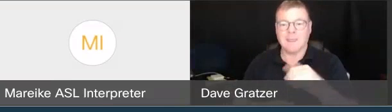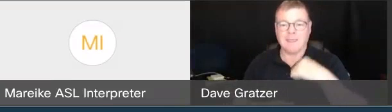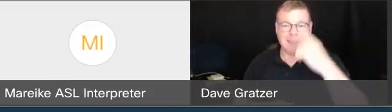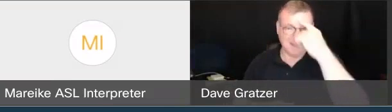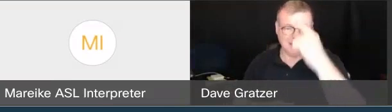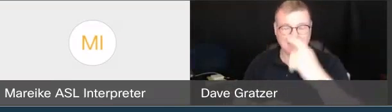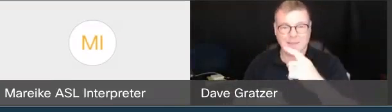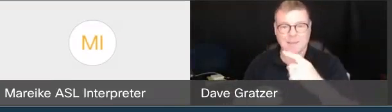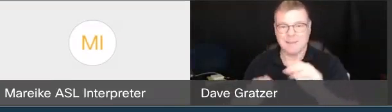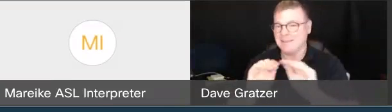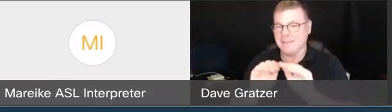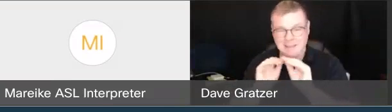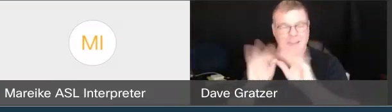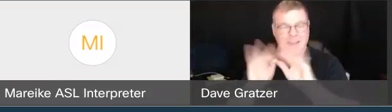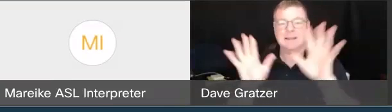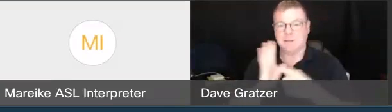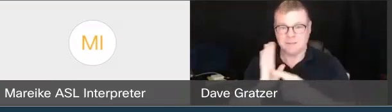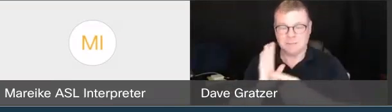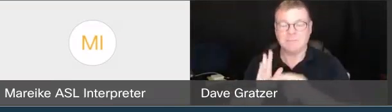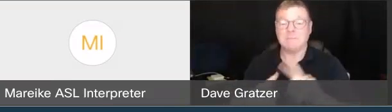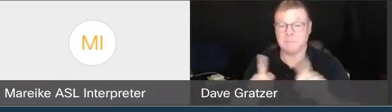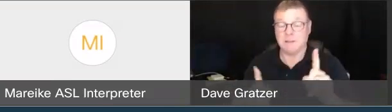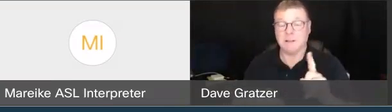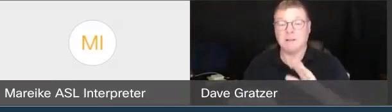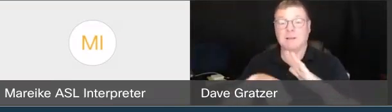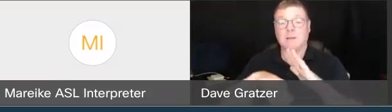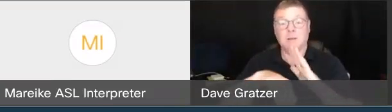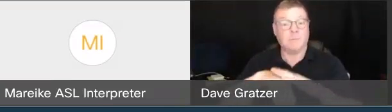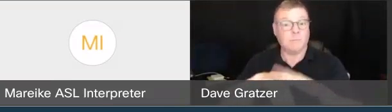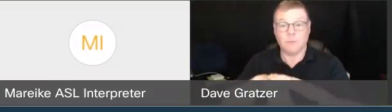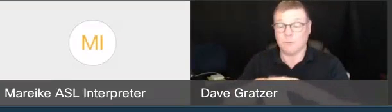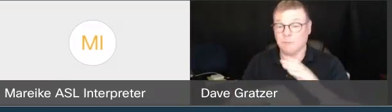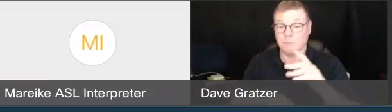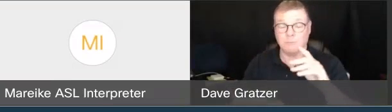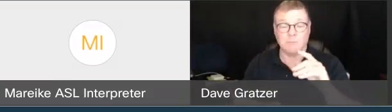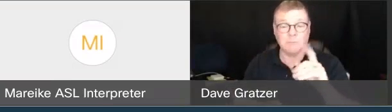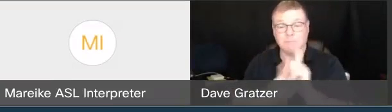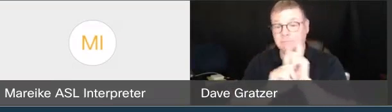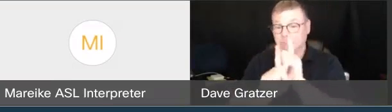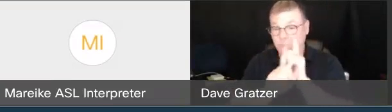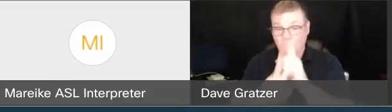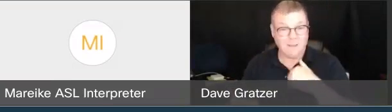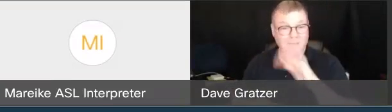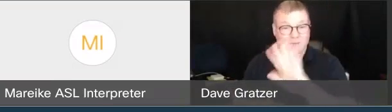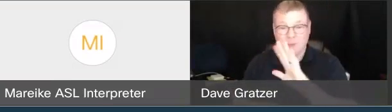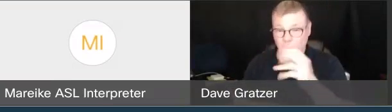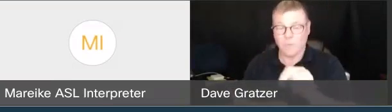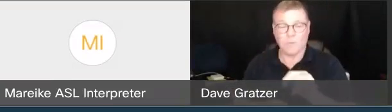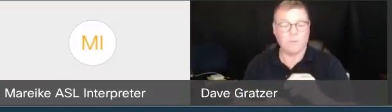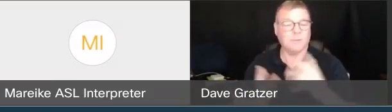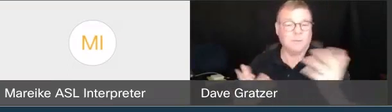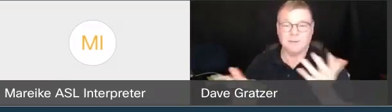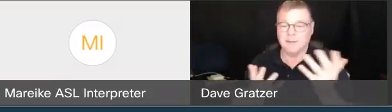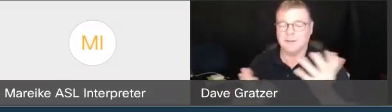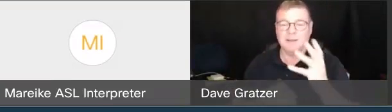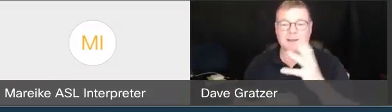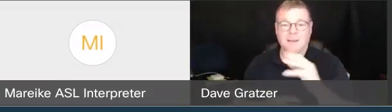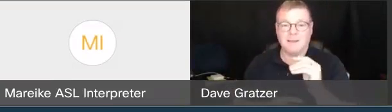clearest example, but parole is has its mandates probation has mandates if people are in mental